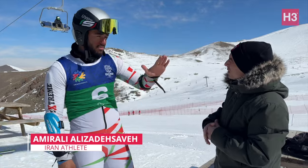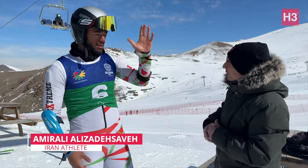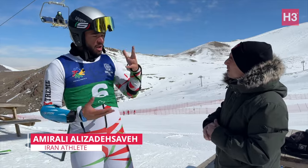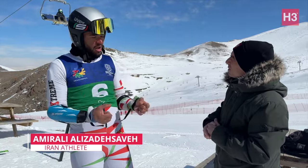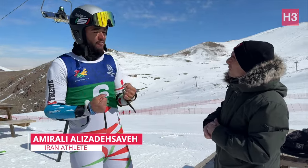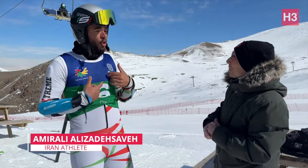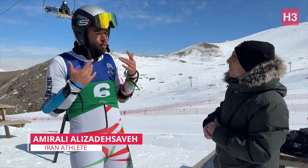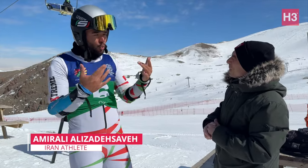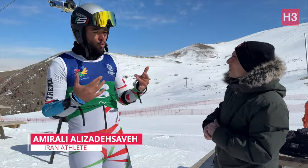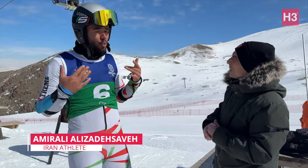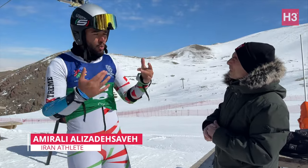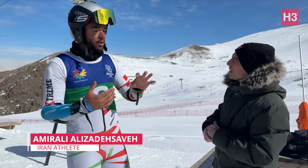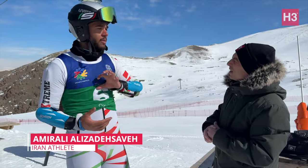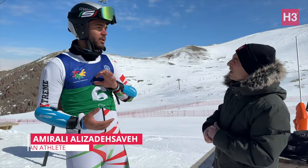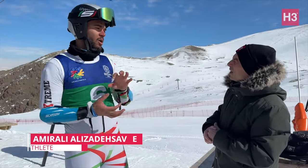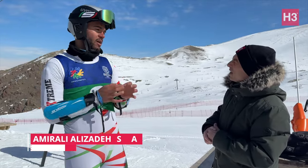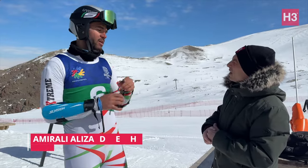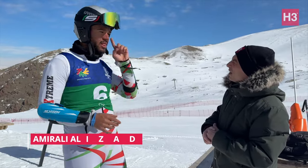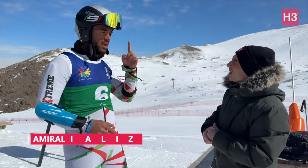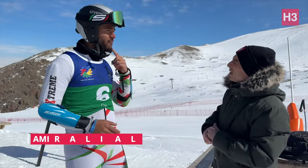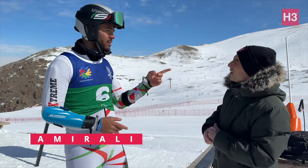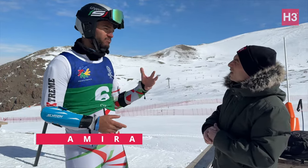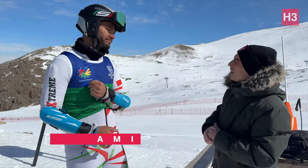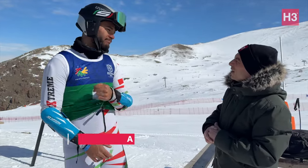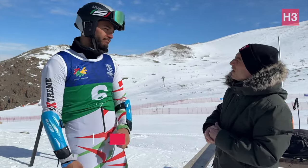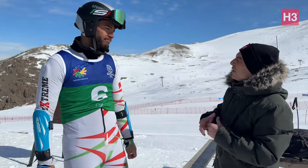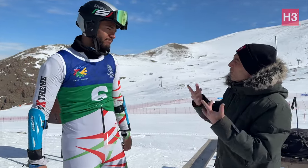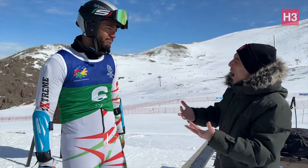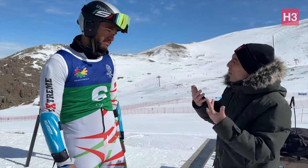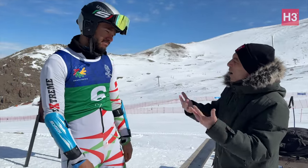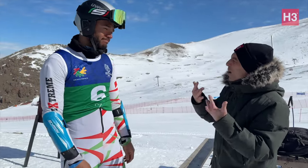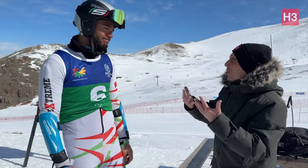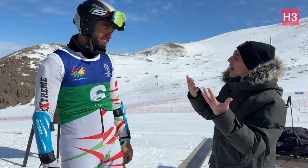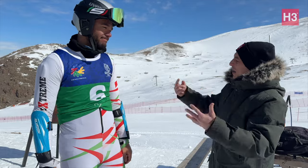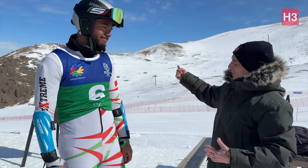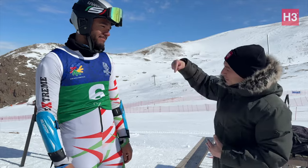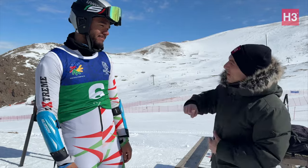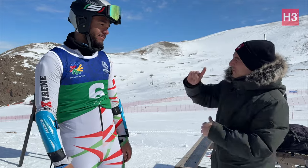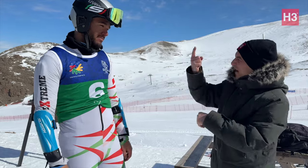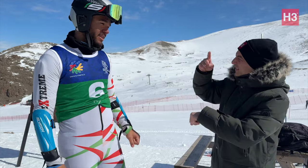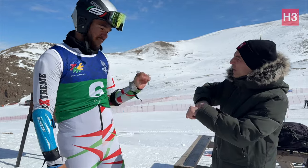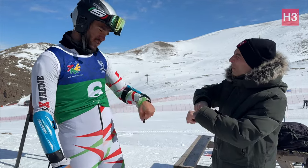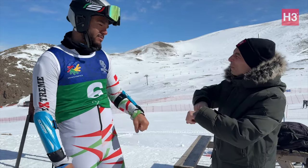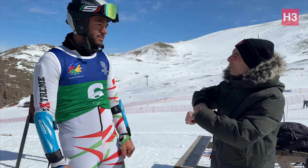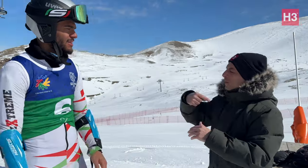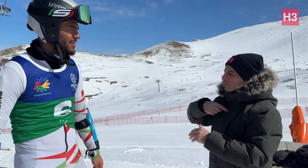I was young. I have always aimed to win a medal at the Deaflympics. [Memnos]: After all the long wait, you came here, for the first time?